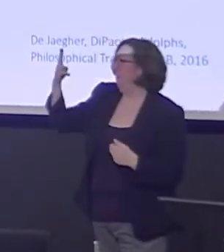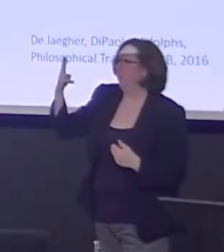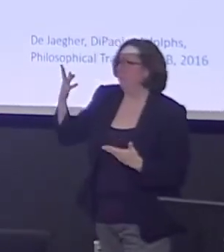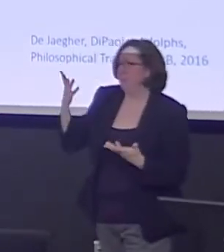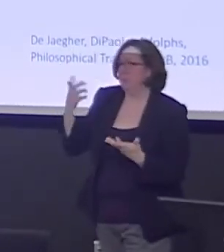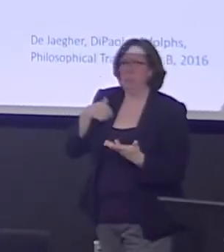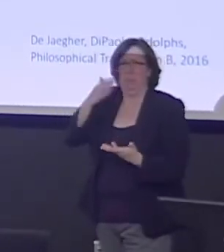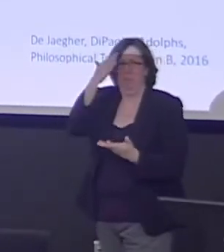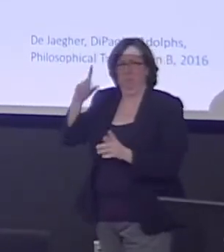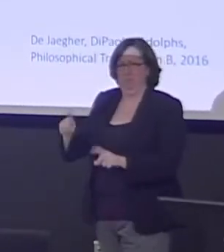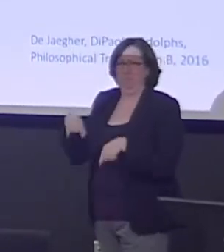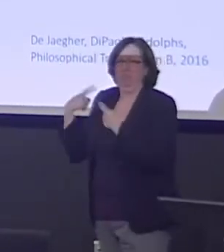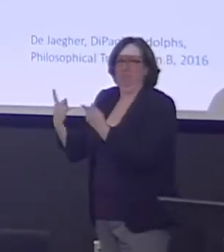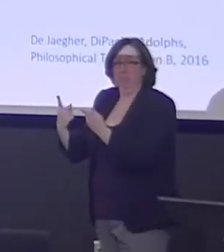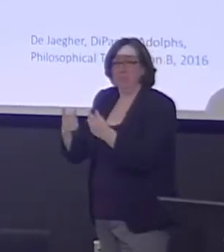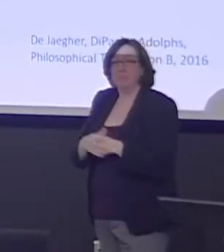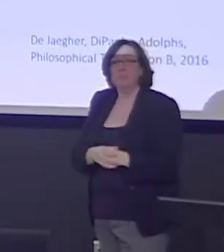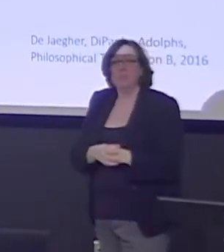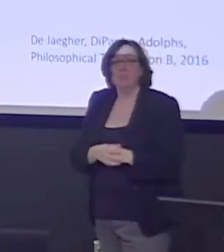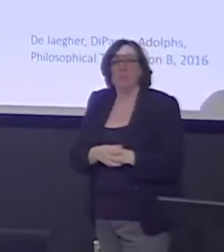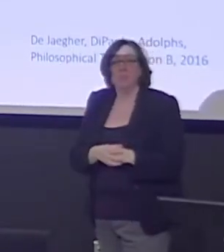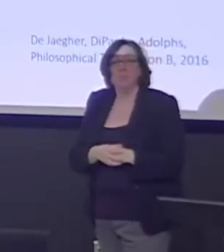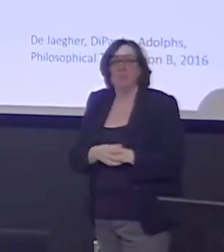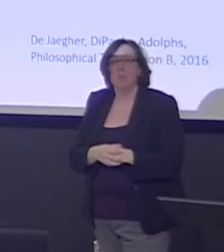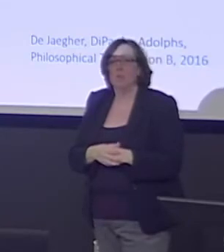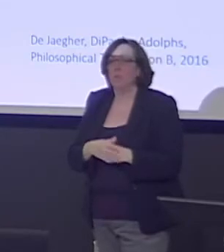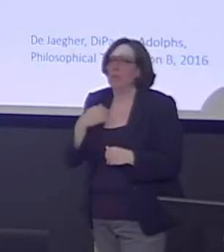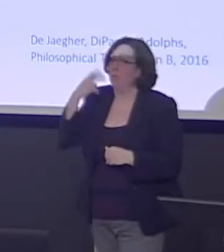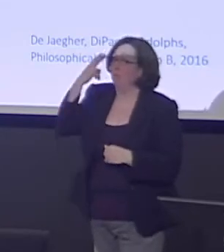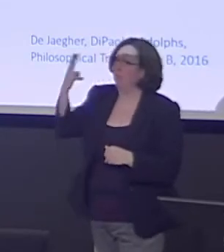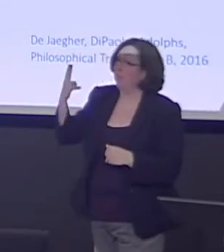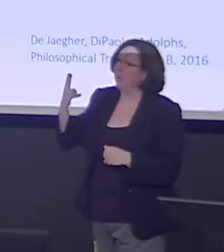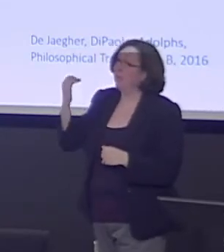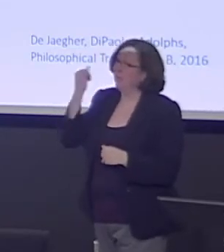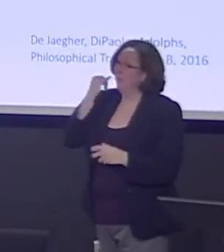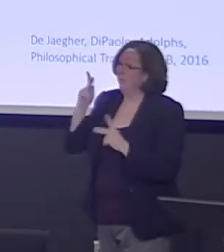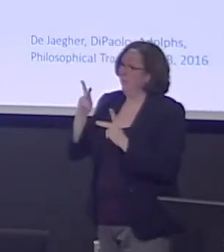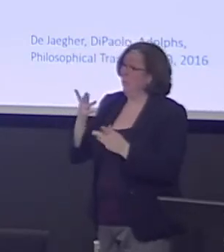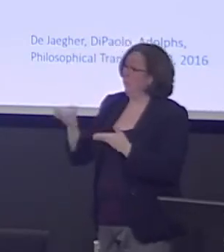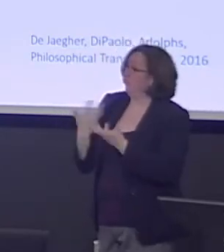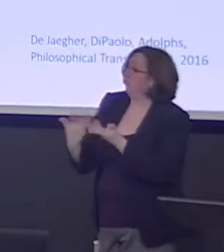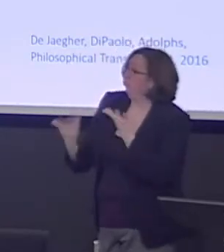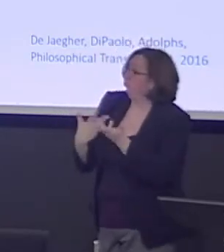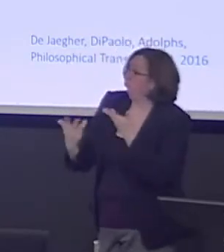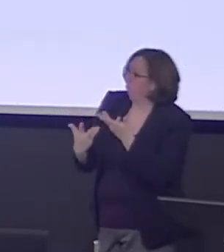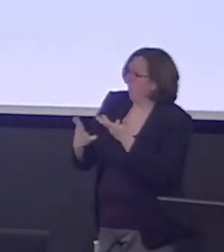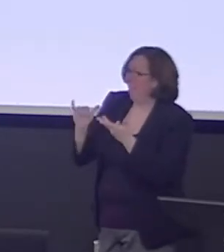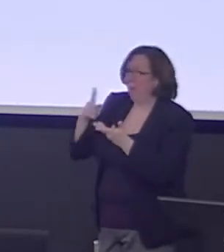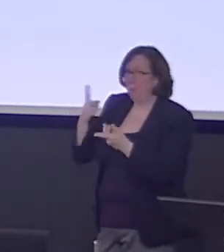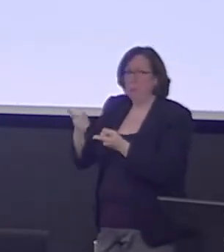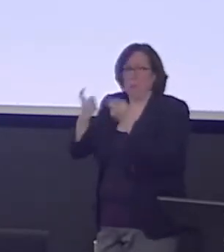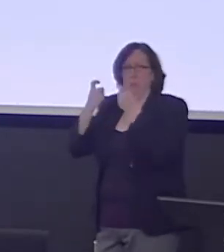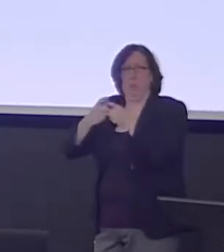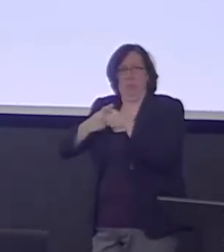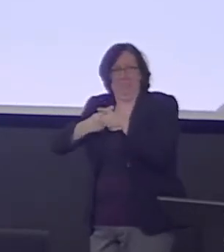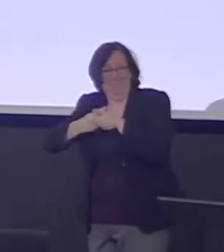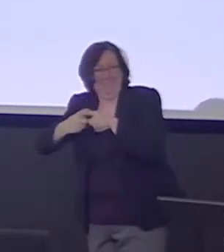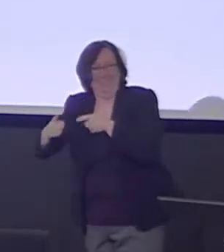that social interactions recruit specialized neural operations. I'm gonna test that in two ways today.